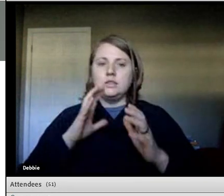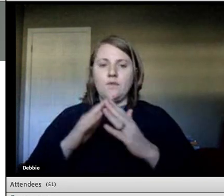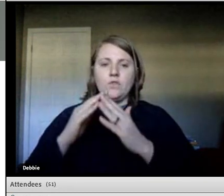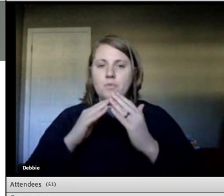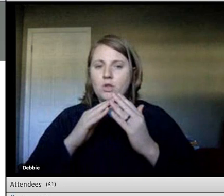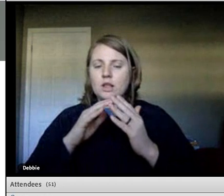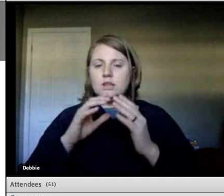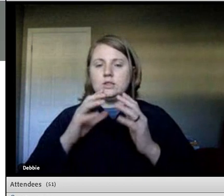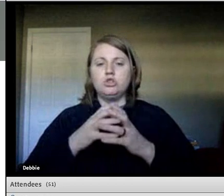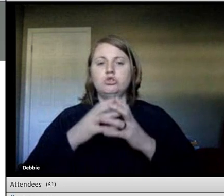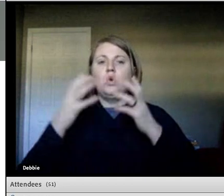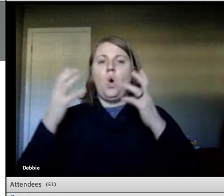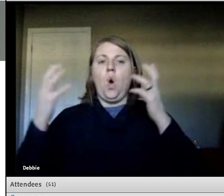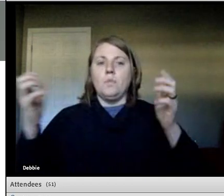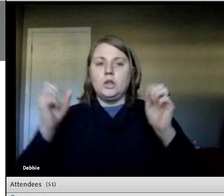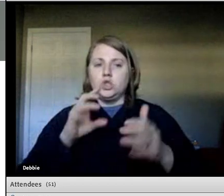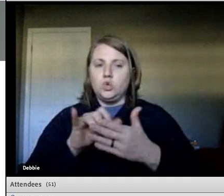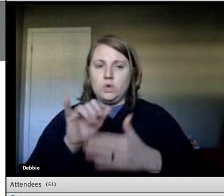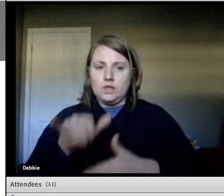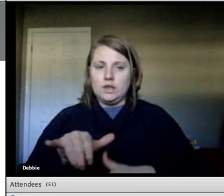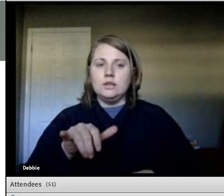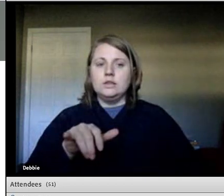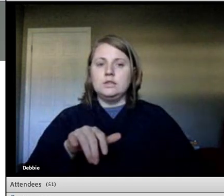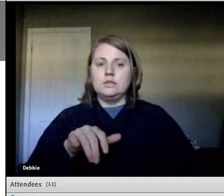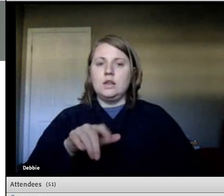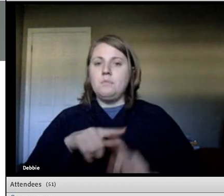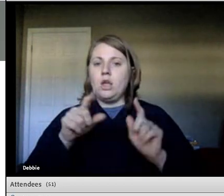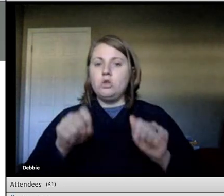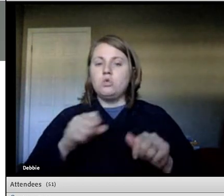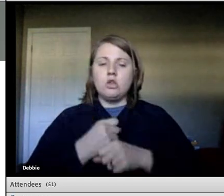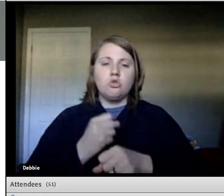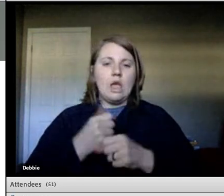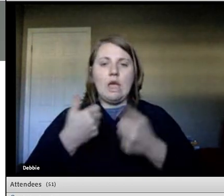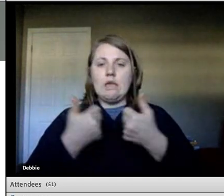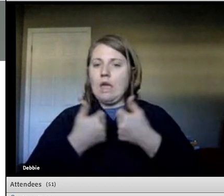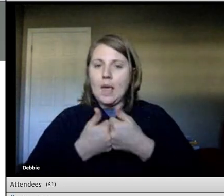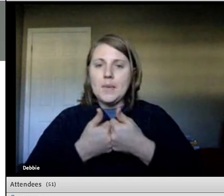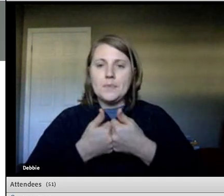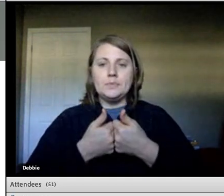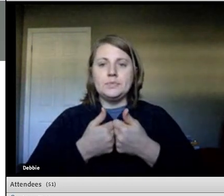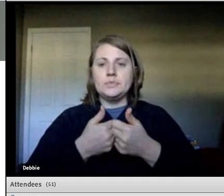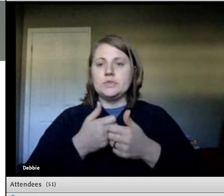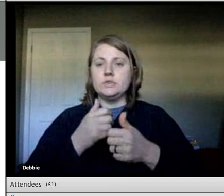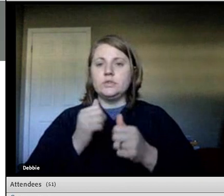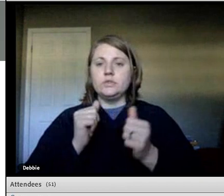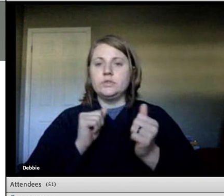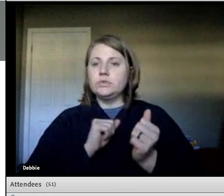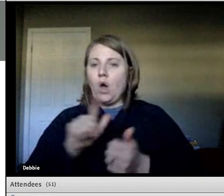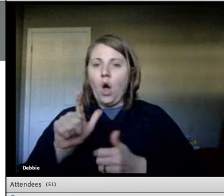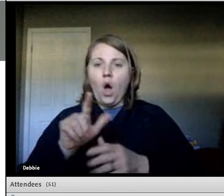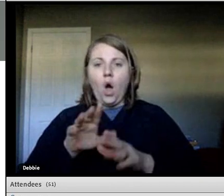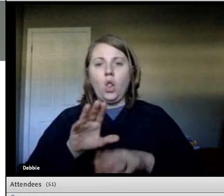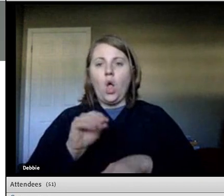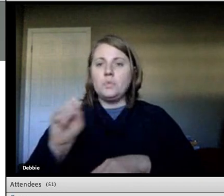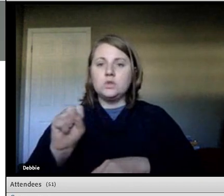but you can create games. It's all completely open-source, so it's definitely something I would put on my computers in our makerspace.